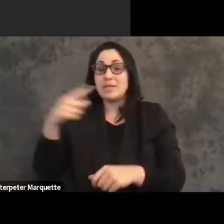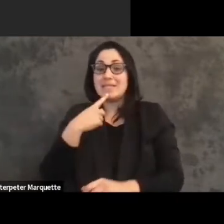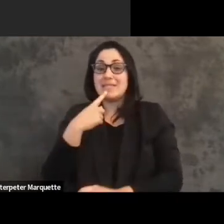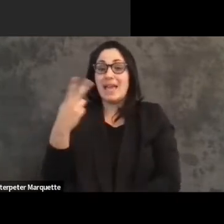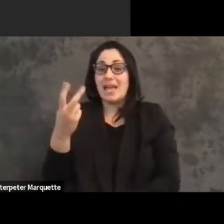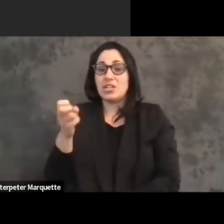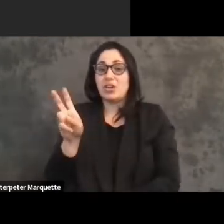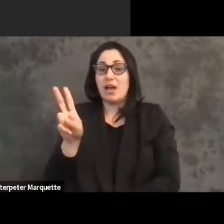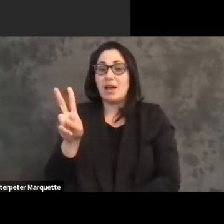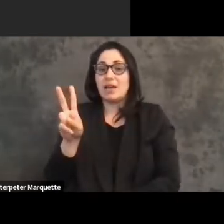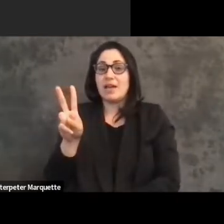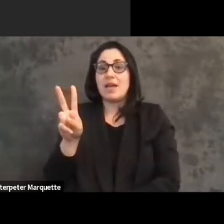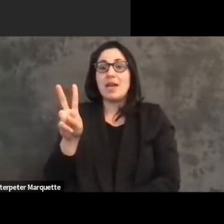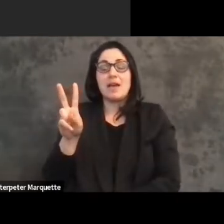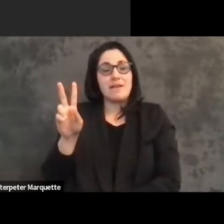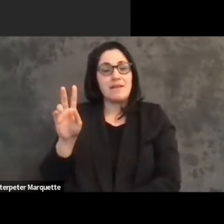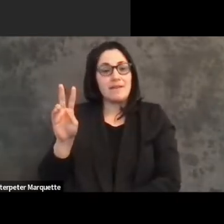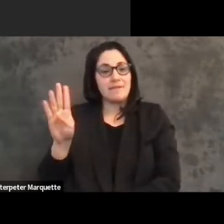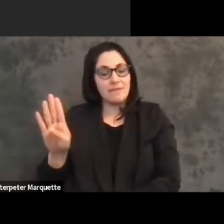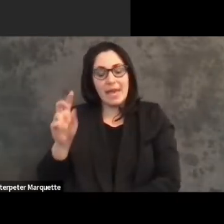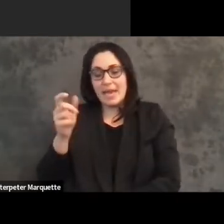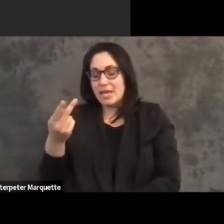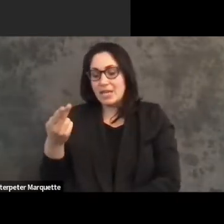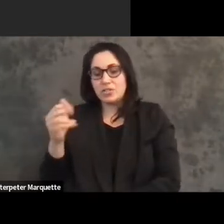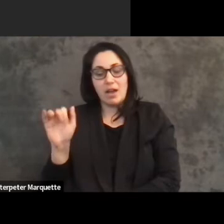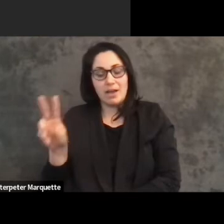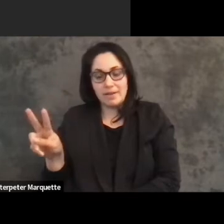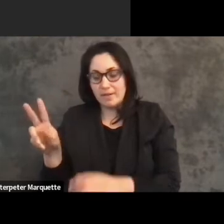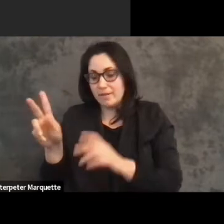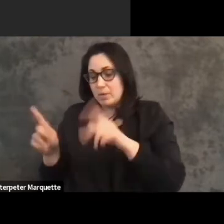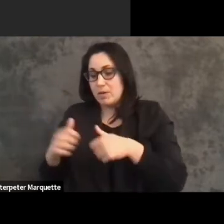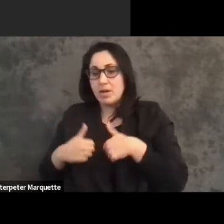HIV community. For years I've heard people living with HIV say, but we're not disabled,